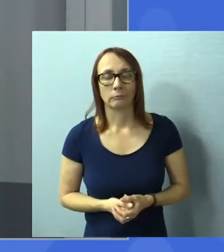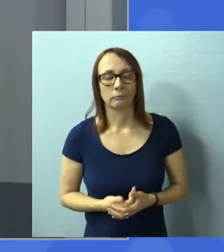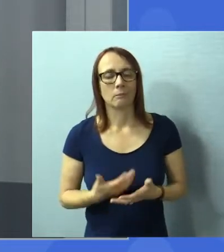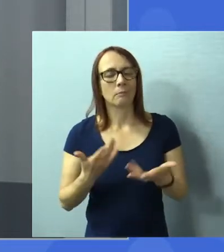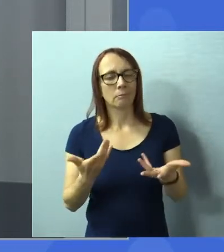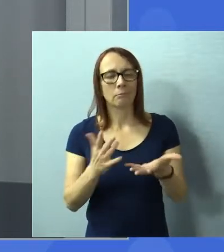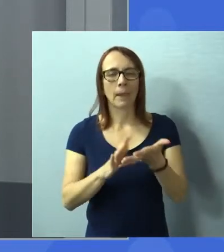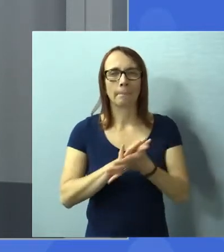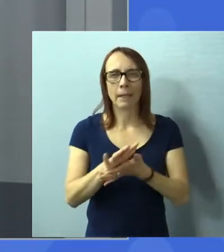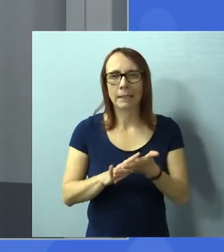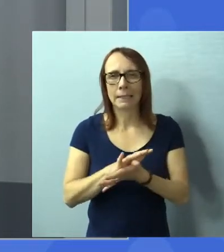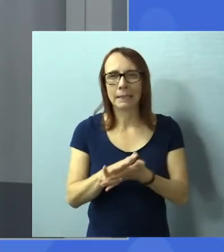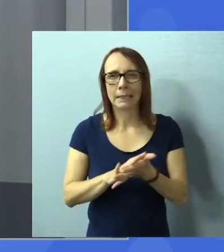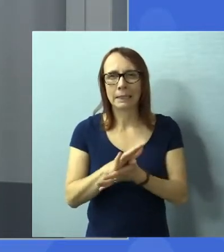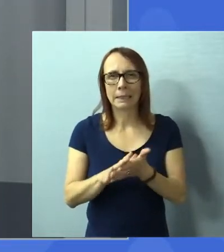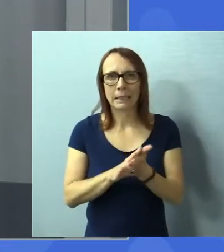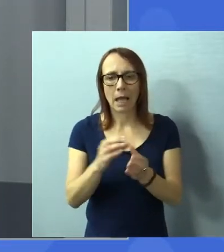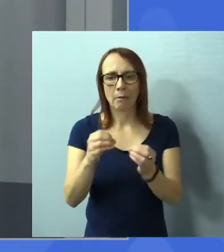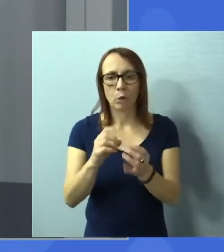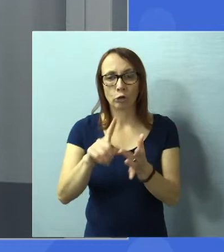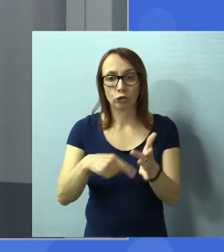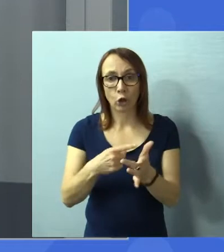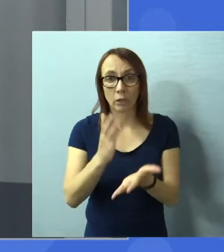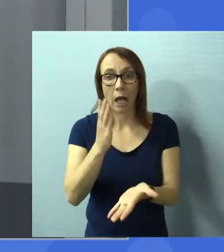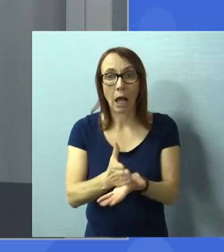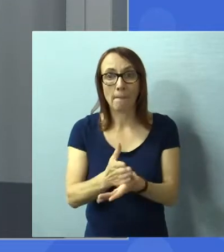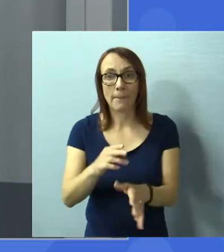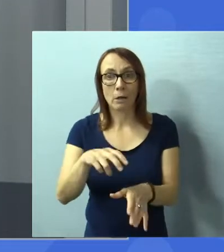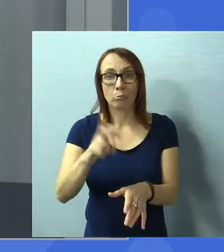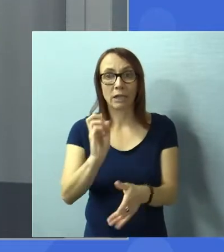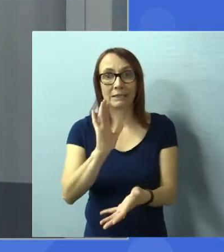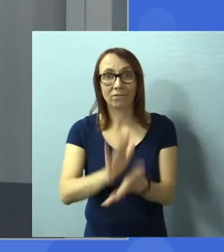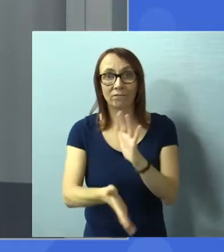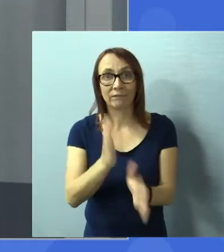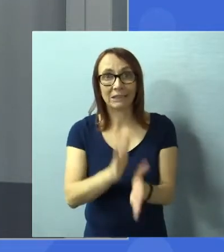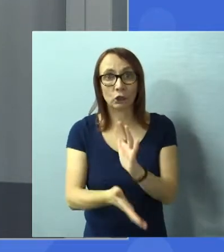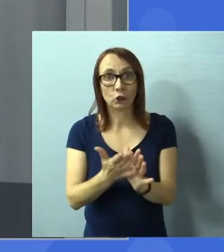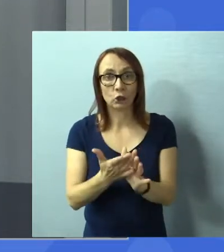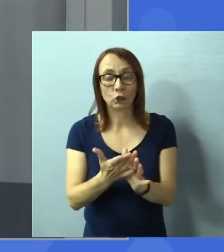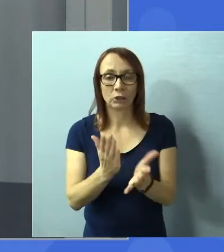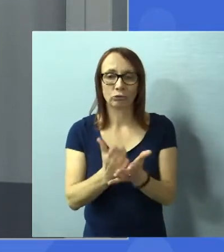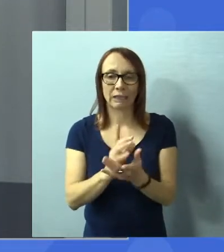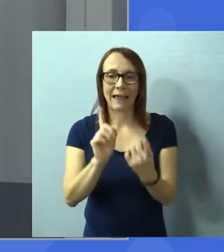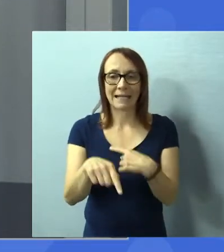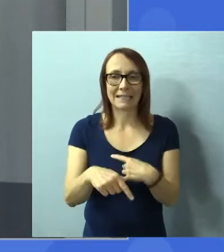well has Boris Johnson got breaks it done and the answer to that is sort of